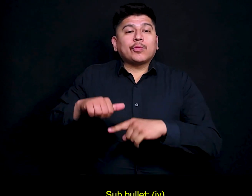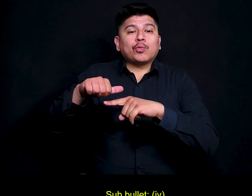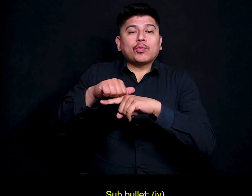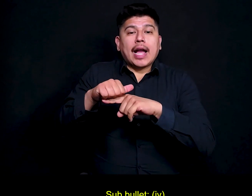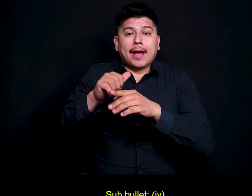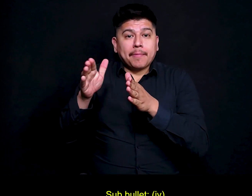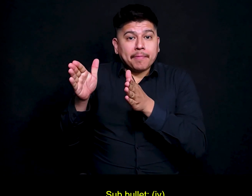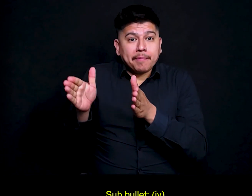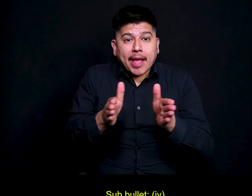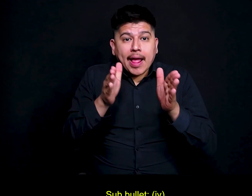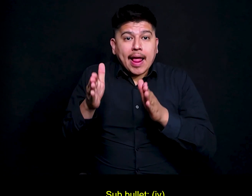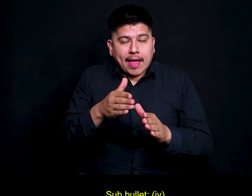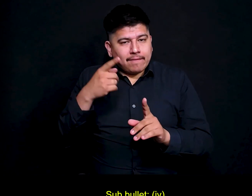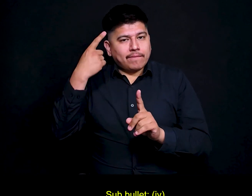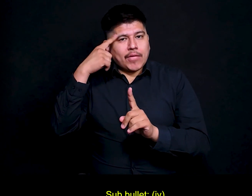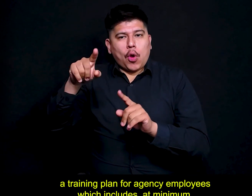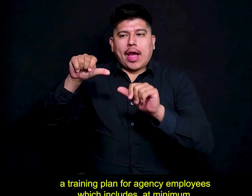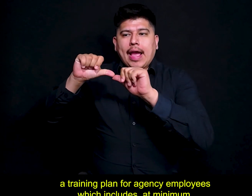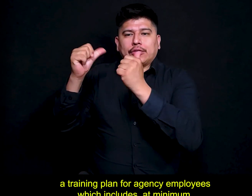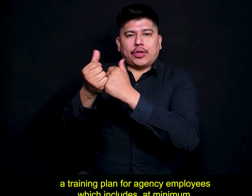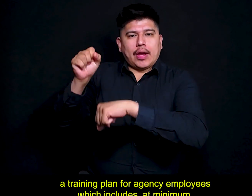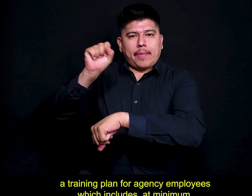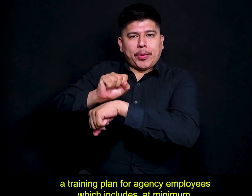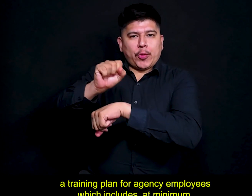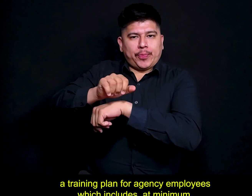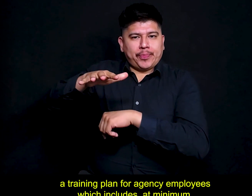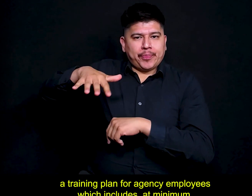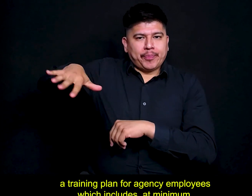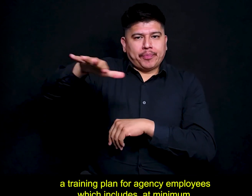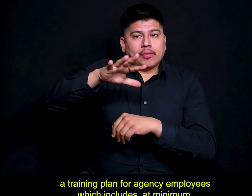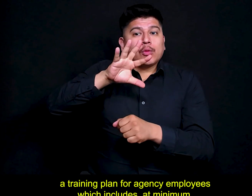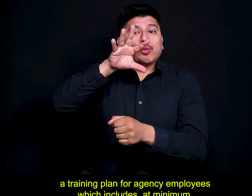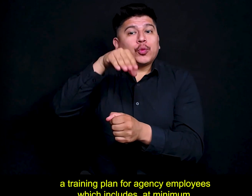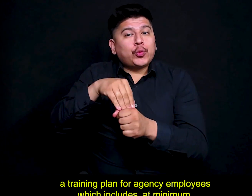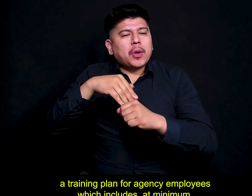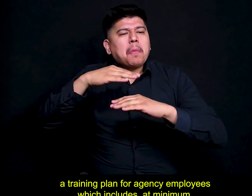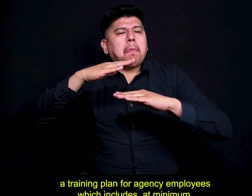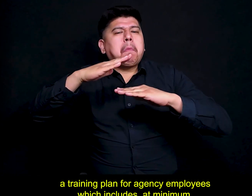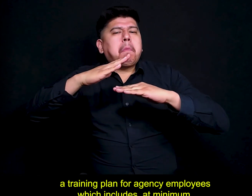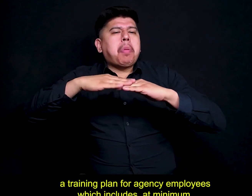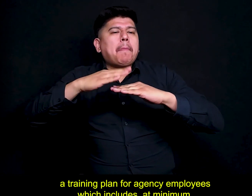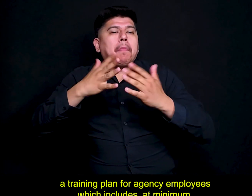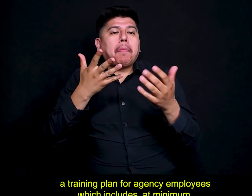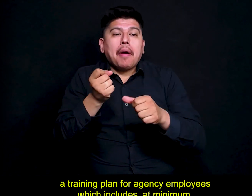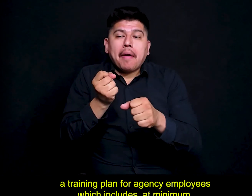Sub bullet: (iv) a training plan for agency employees which includes, at minimum,